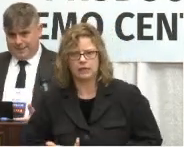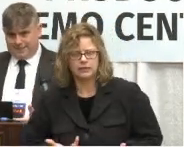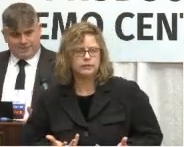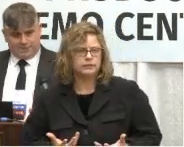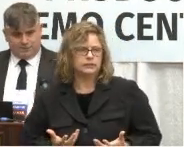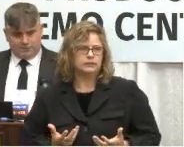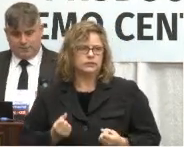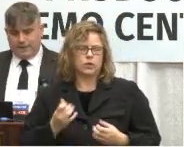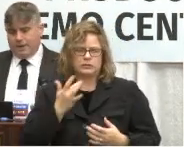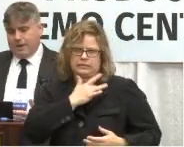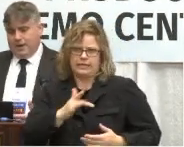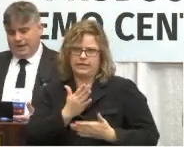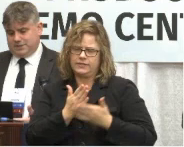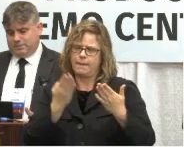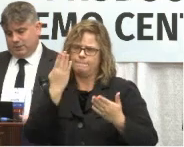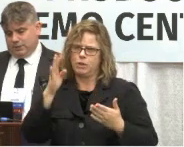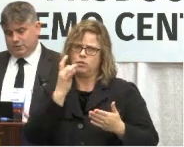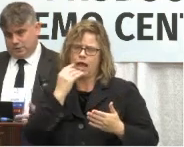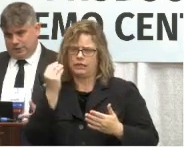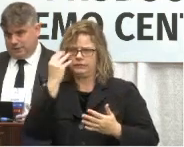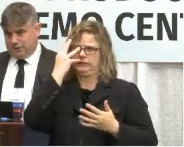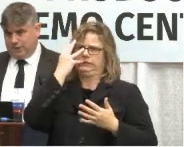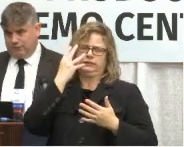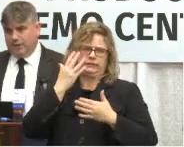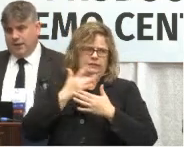is sensitive to that, has the ability to shut this off